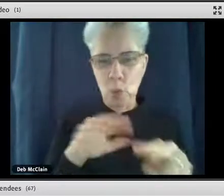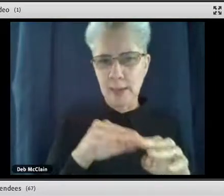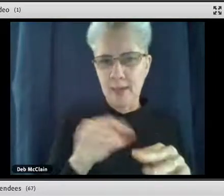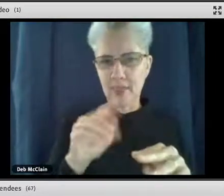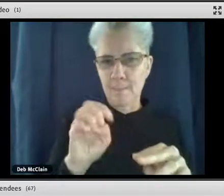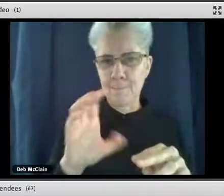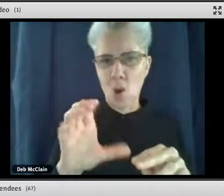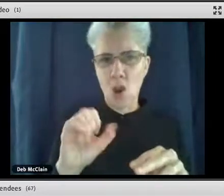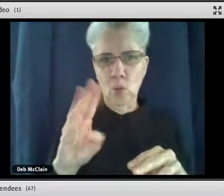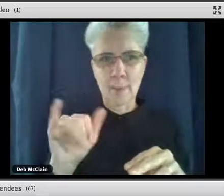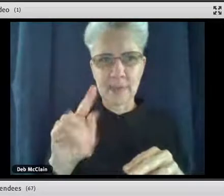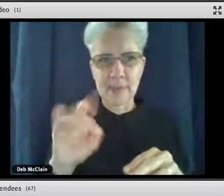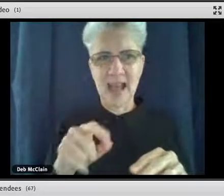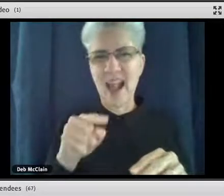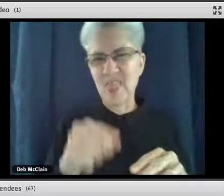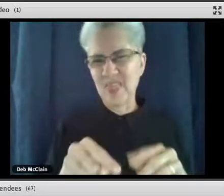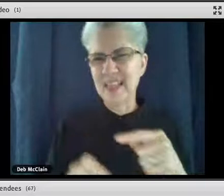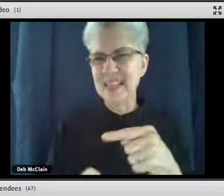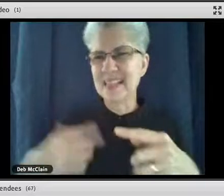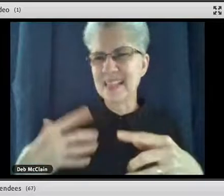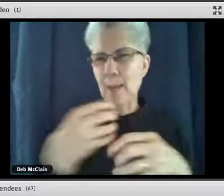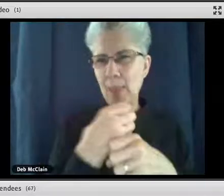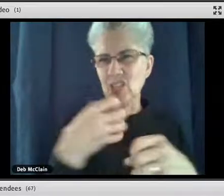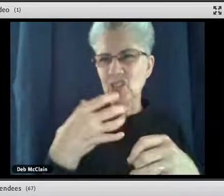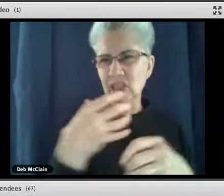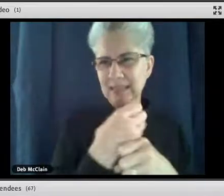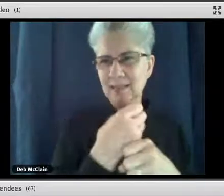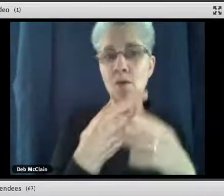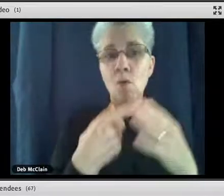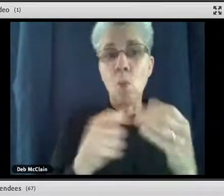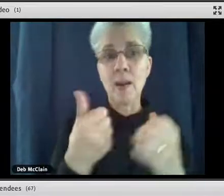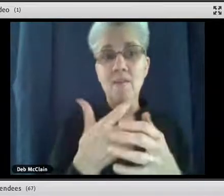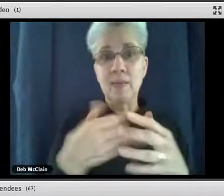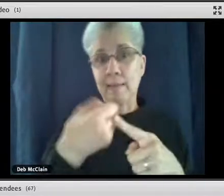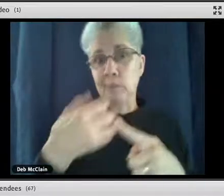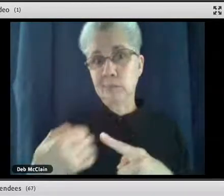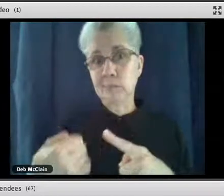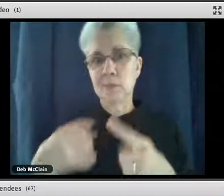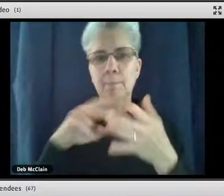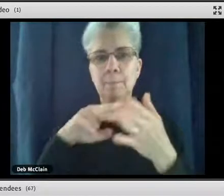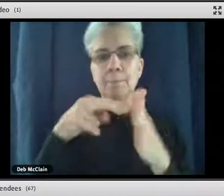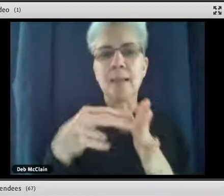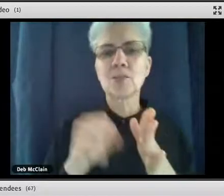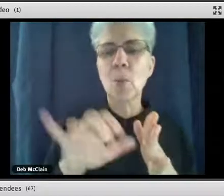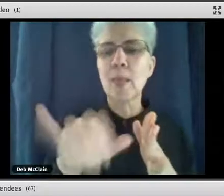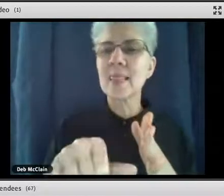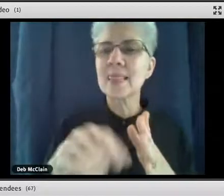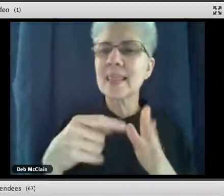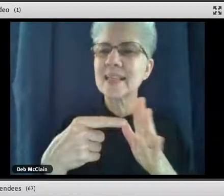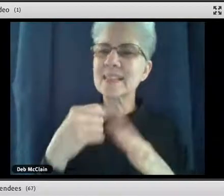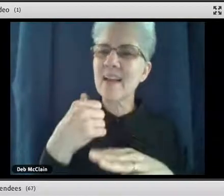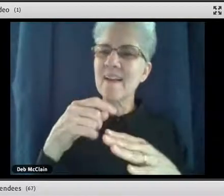unless you're not able to look at the MARC website. This is kind of a summation of what everything means.